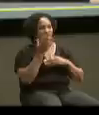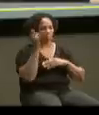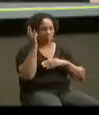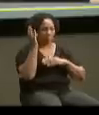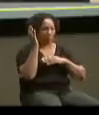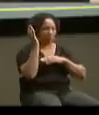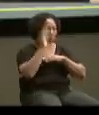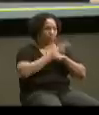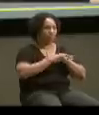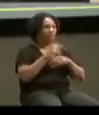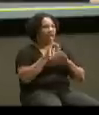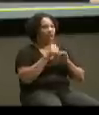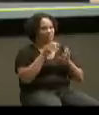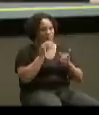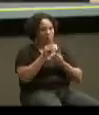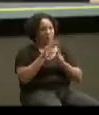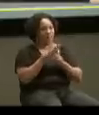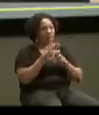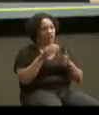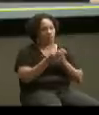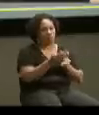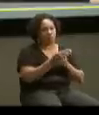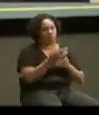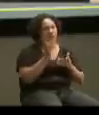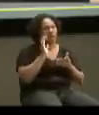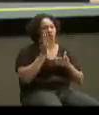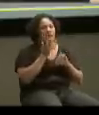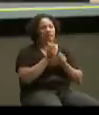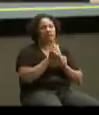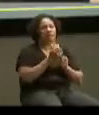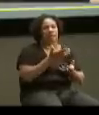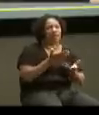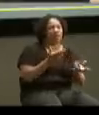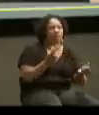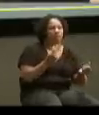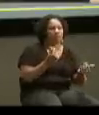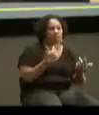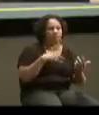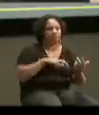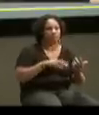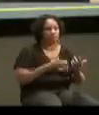OF DAY, HOW DOES THAT IMPACT ME IN PROCUREMENT? WHAT WILL I GET IN PROCUREMENT?